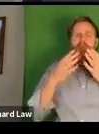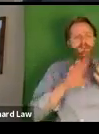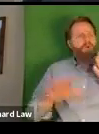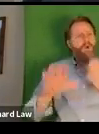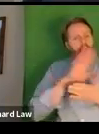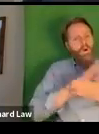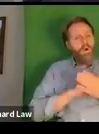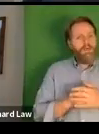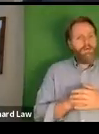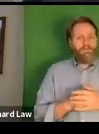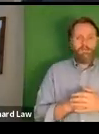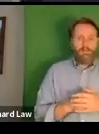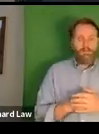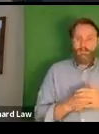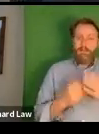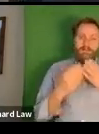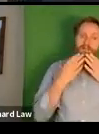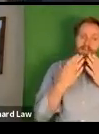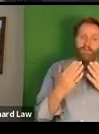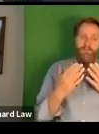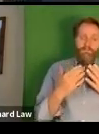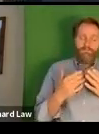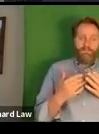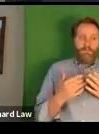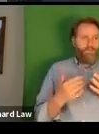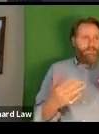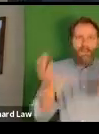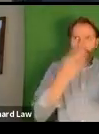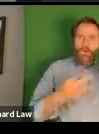tell us about their real concerns about their safety about their pay and about